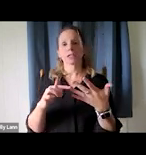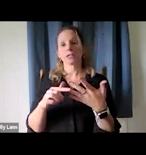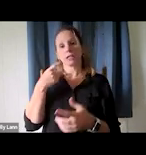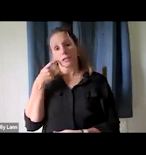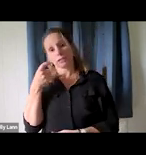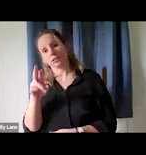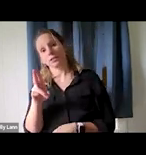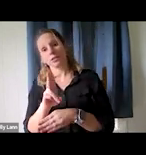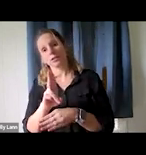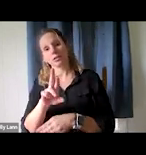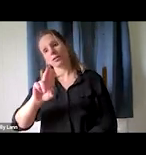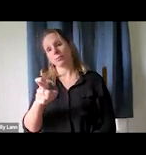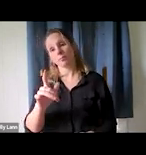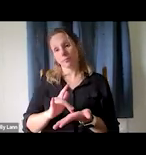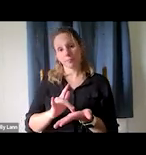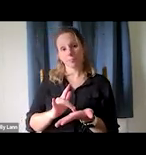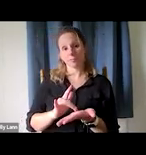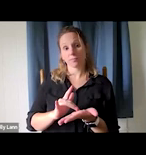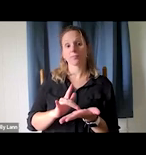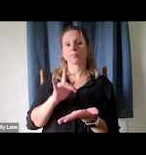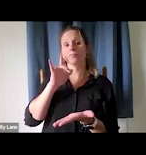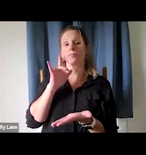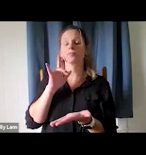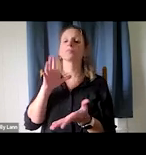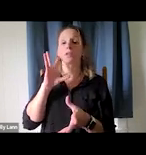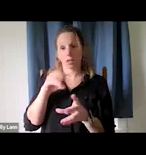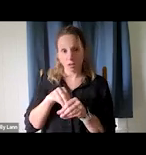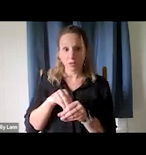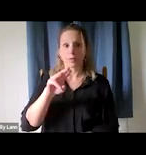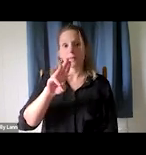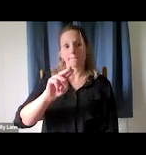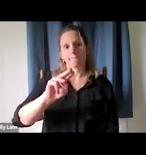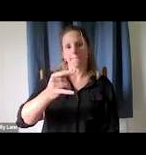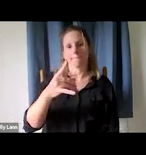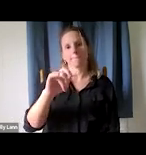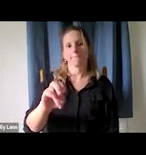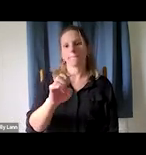or use of prescription medications. And that includes methadone or suboxone,